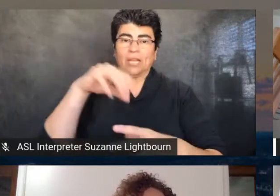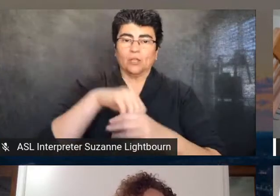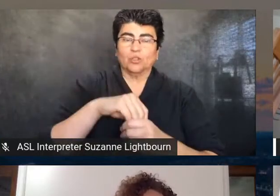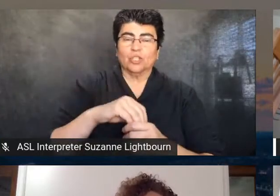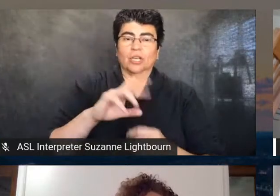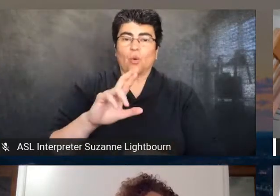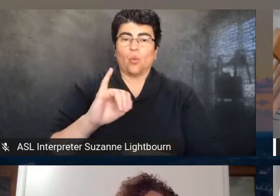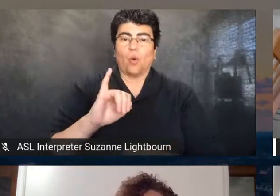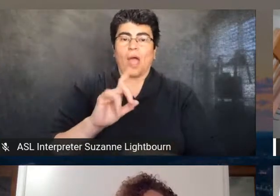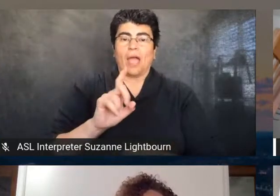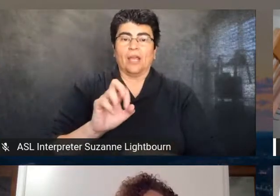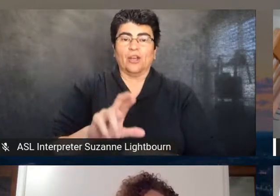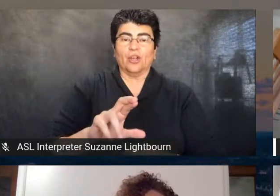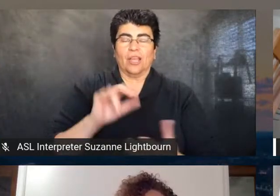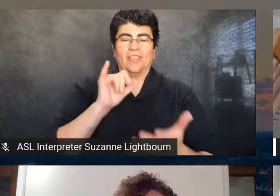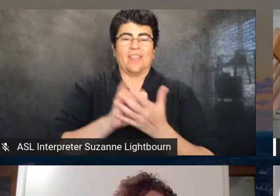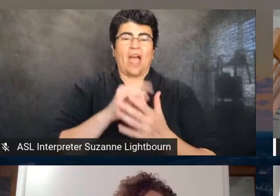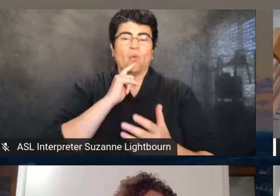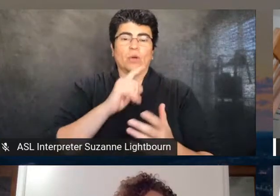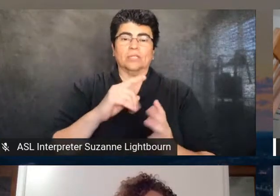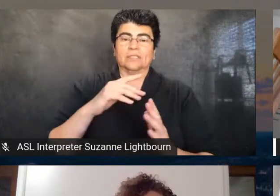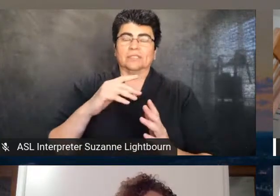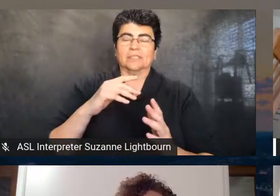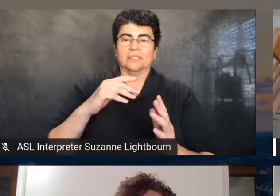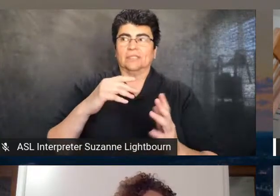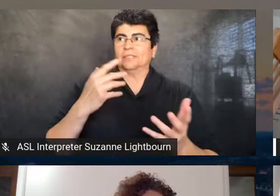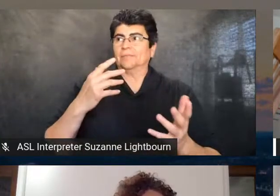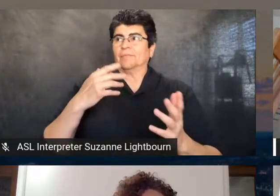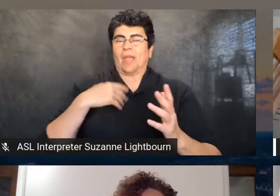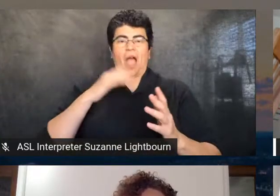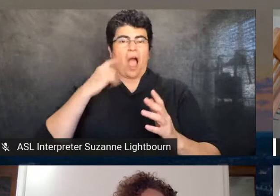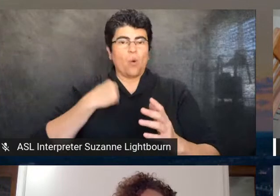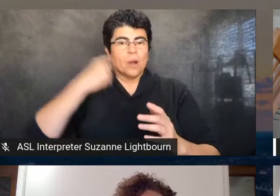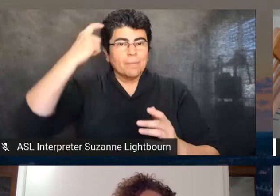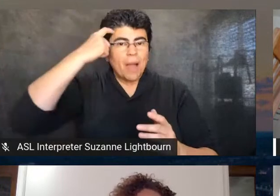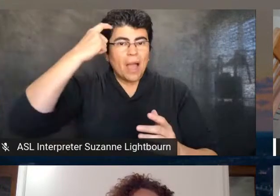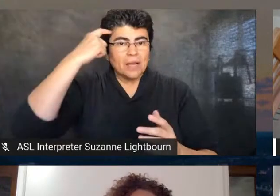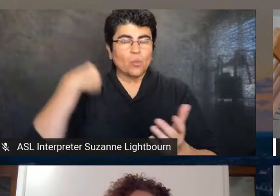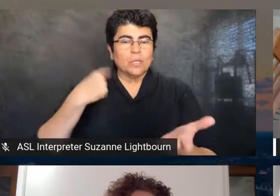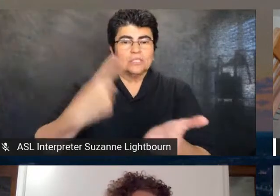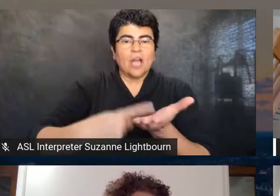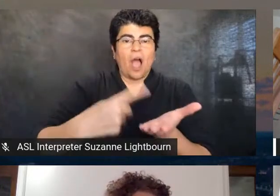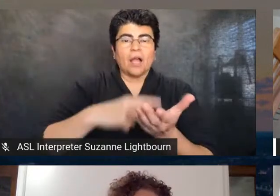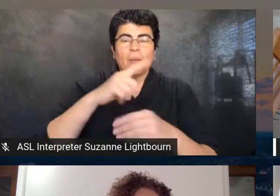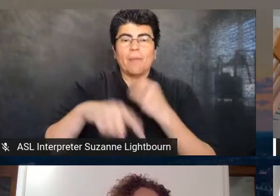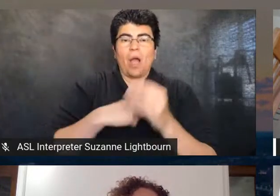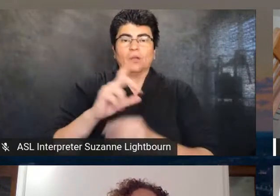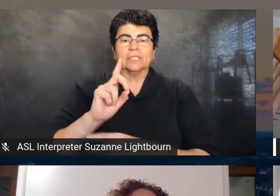was that that was top of mind, we were talking about disability in conjunction with